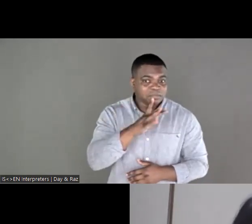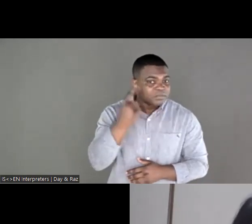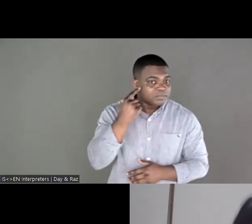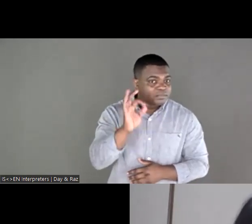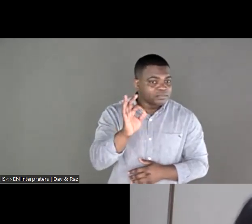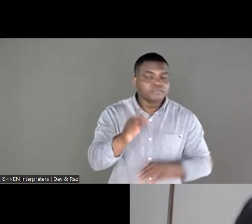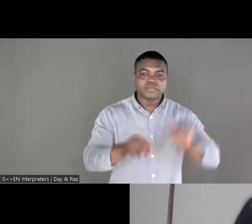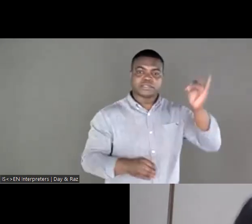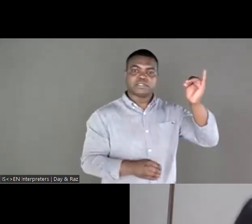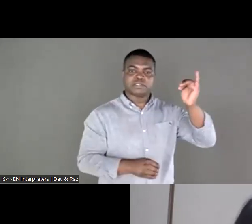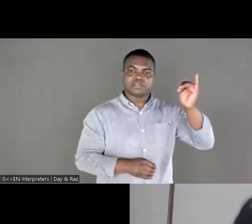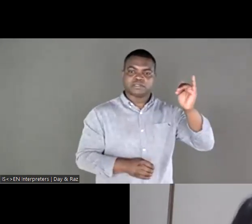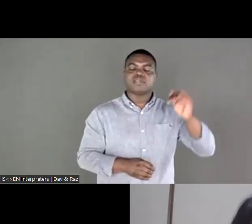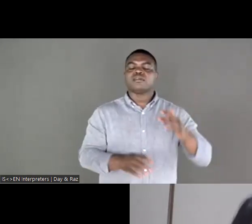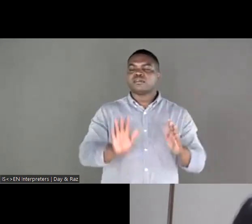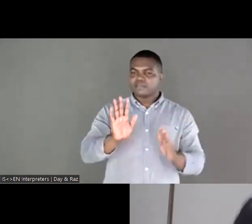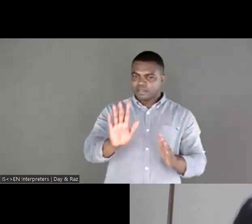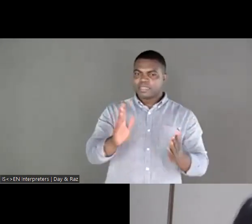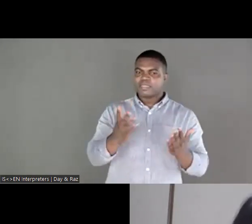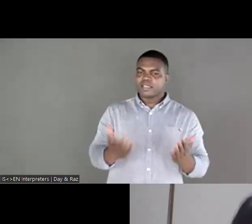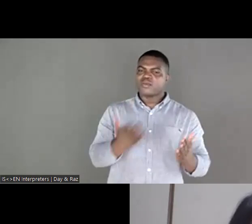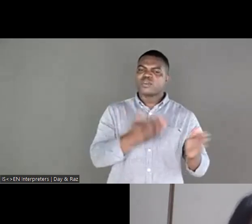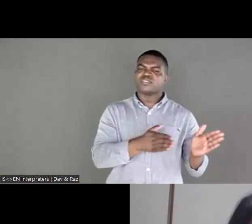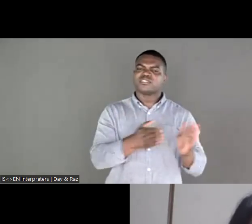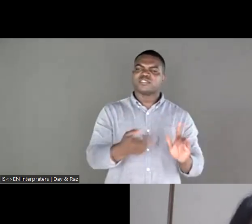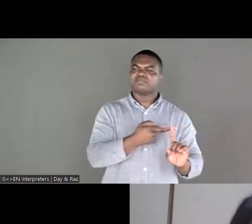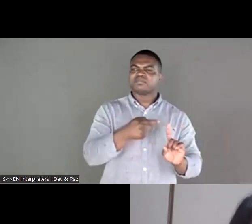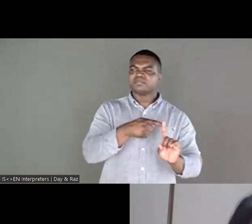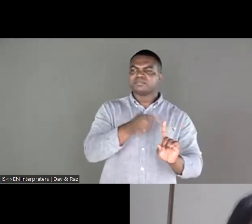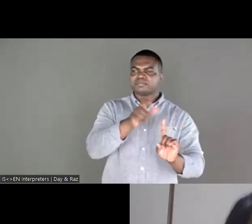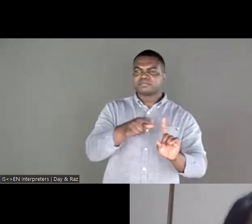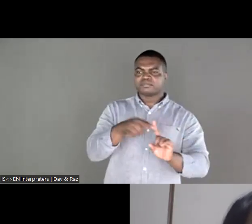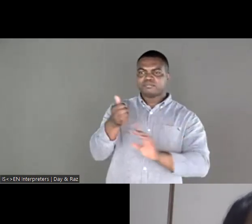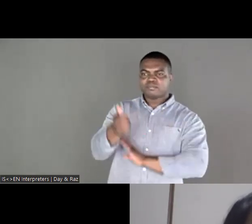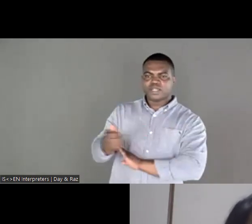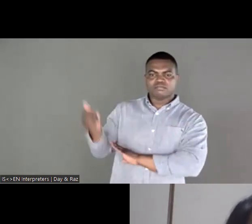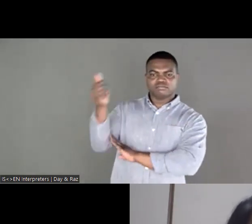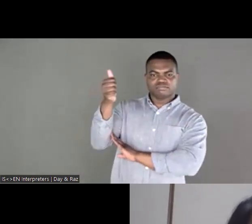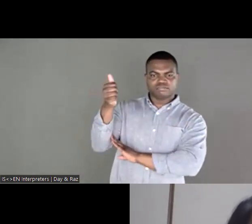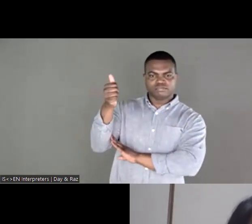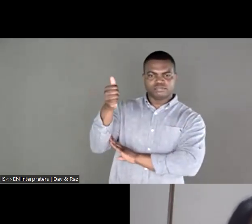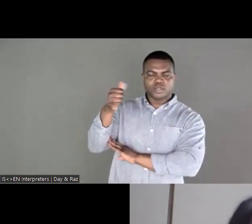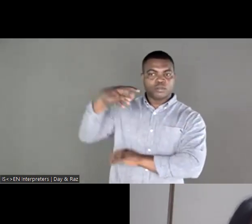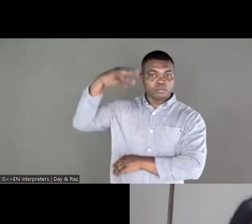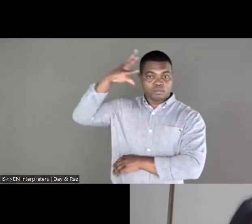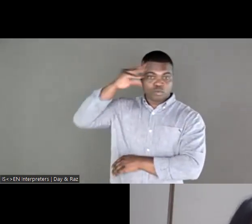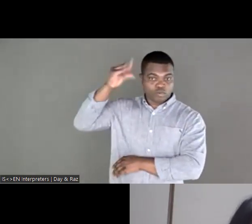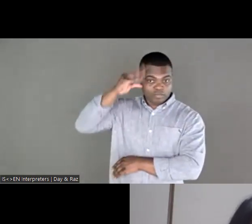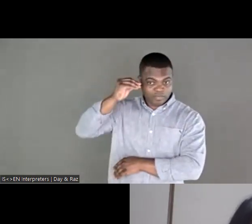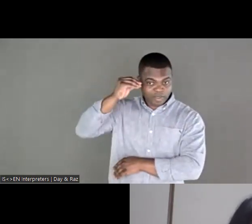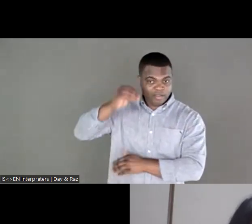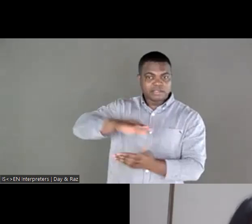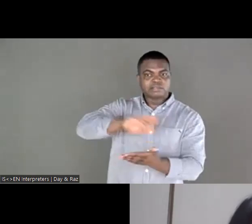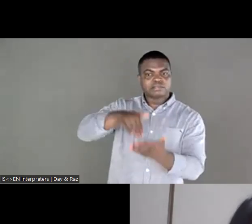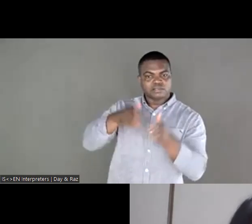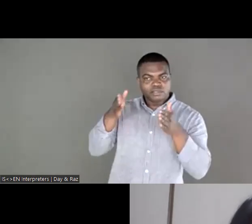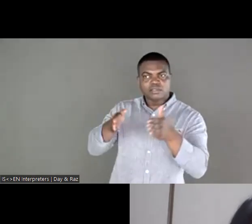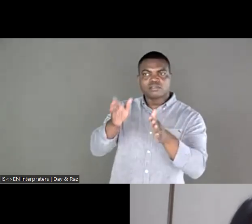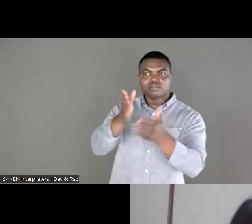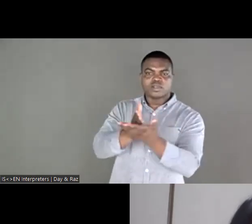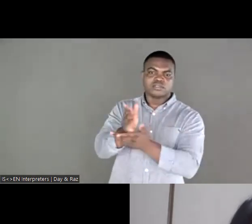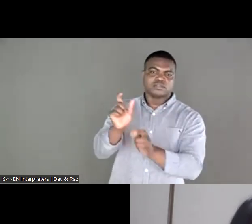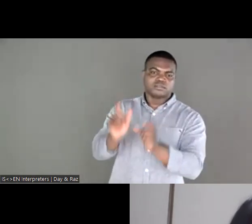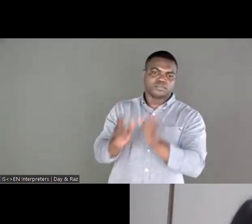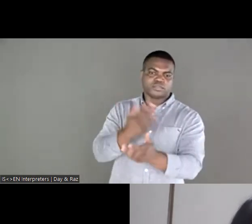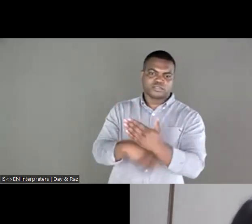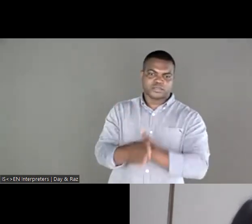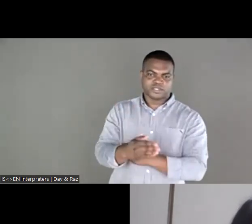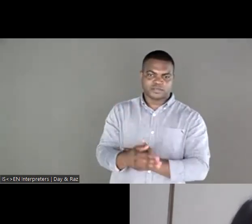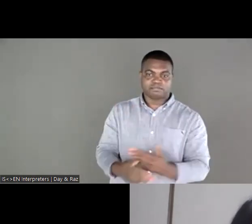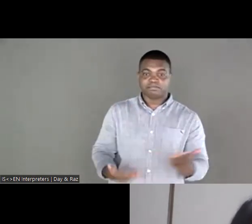Moldova's center for the Rights of Persons with Disabilities. Zero 37 Director executive.